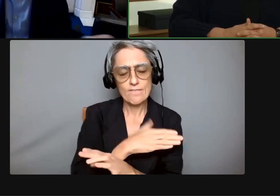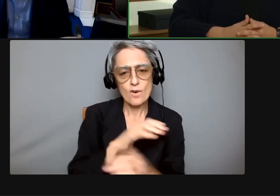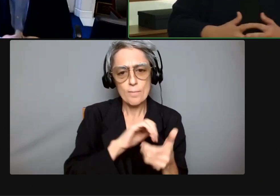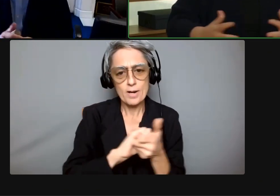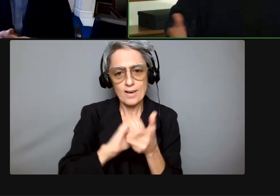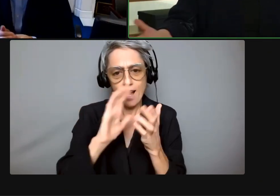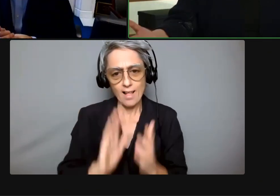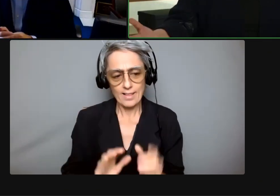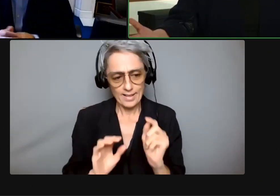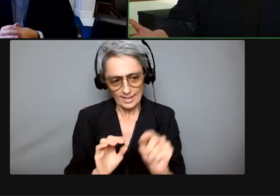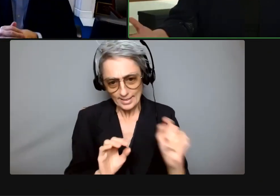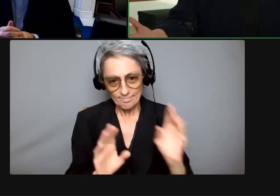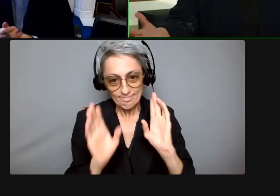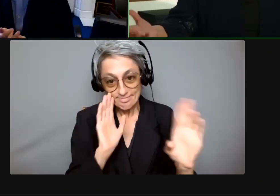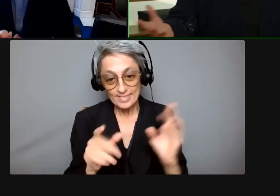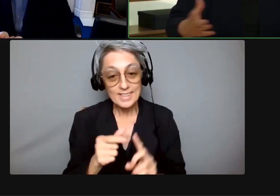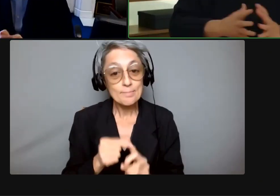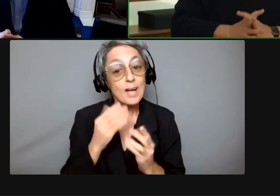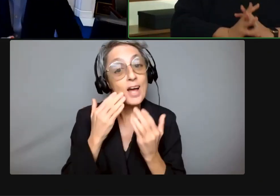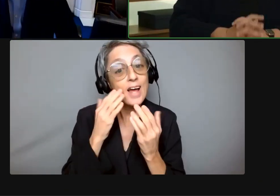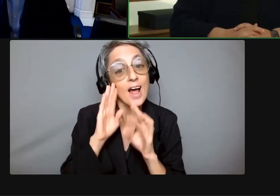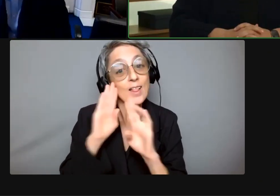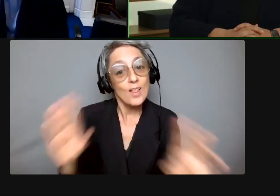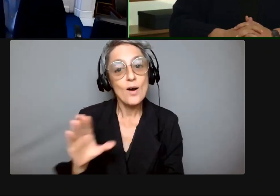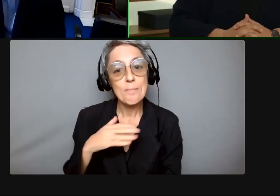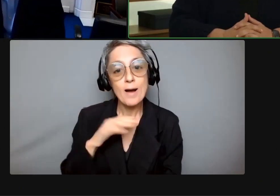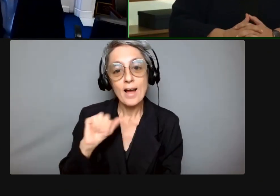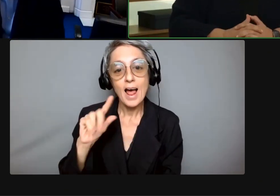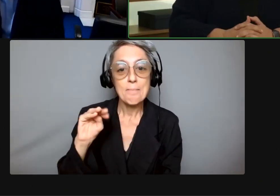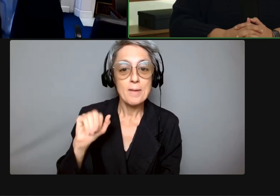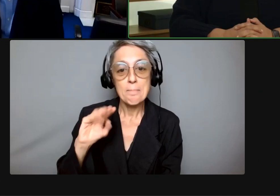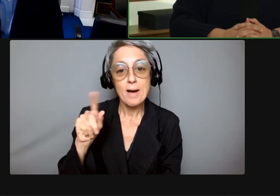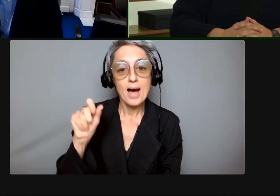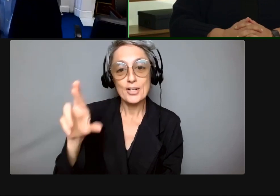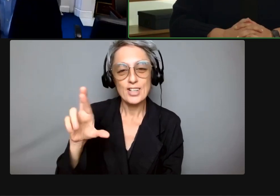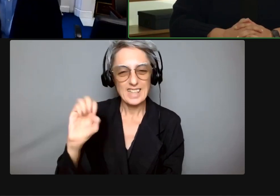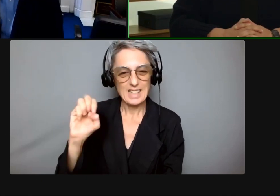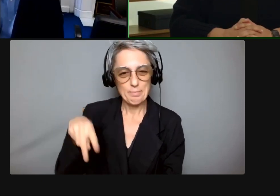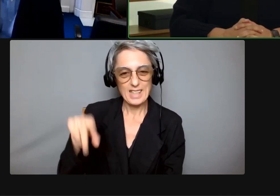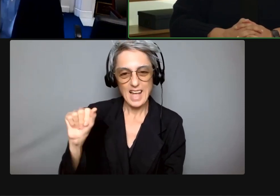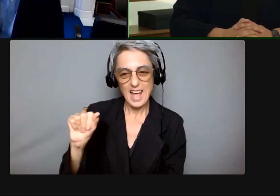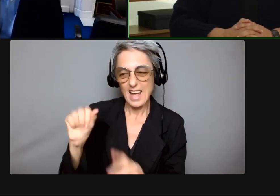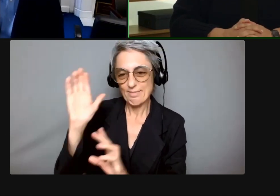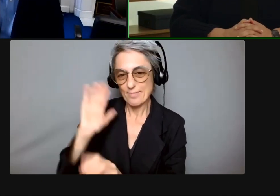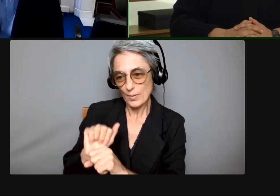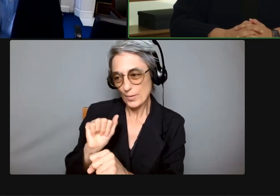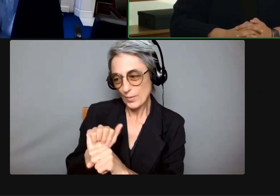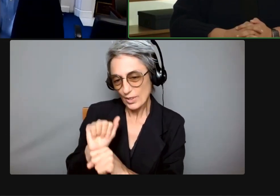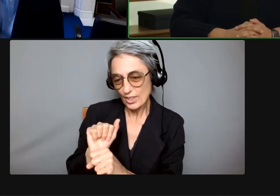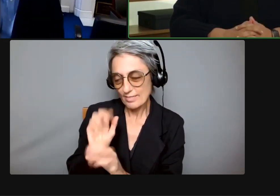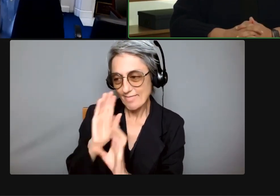A special hello to my alma mater. Right. EPA is. I spent just about 25 years,